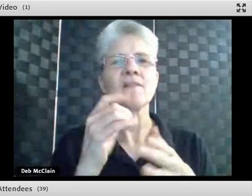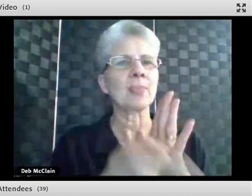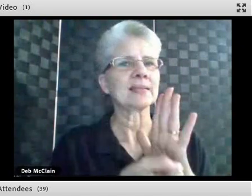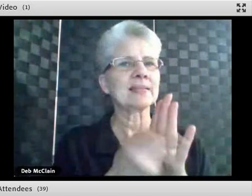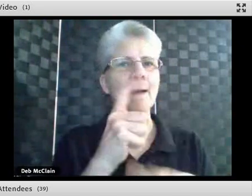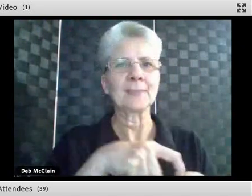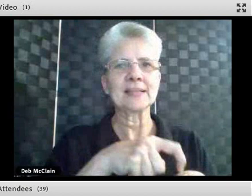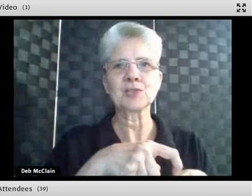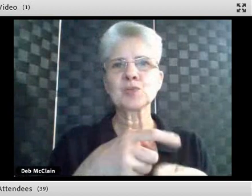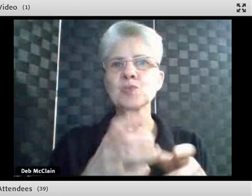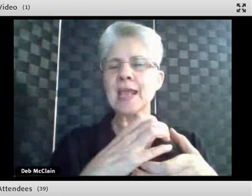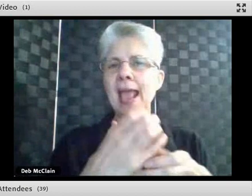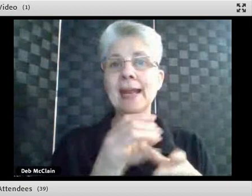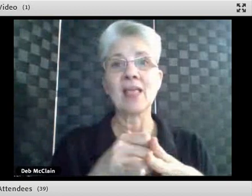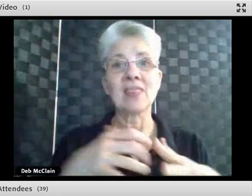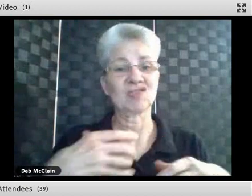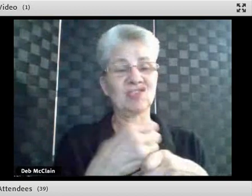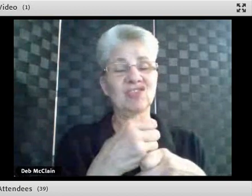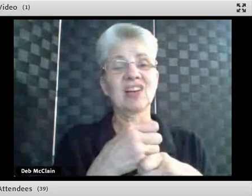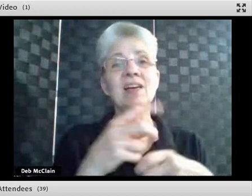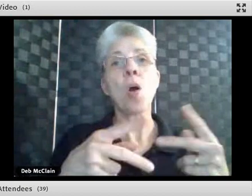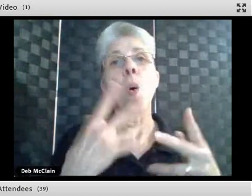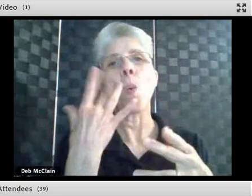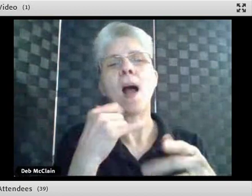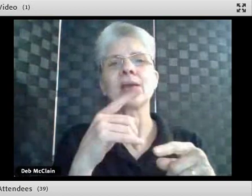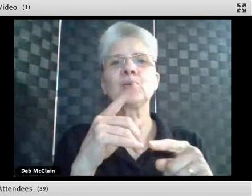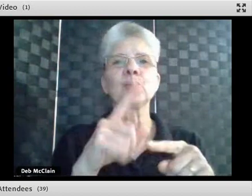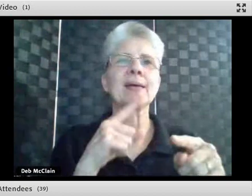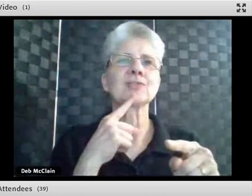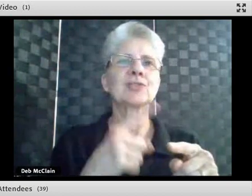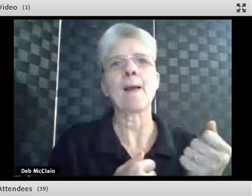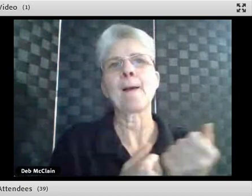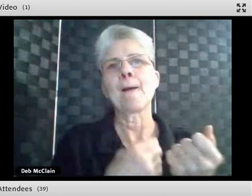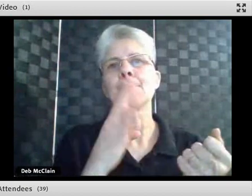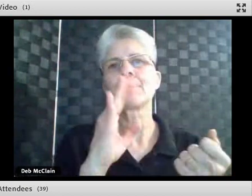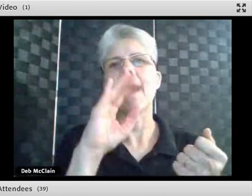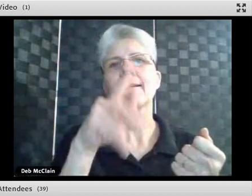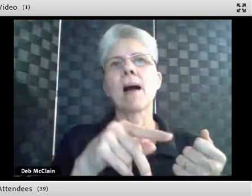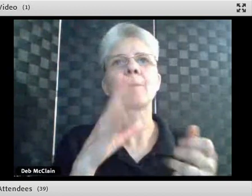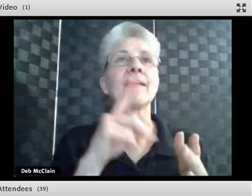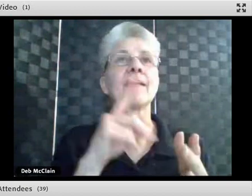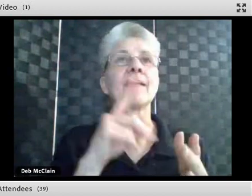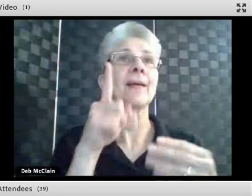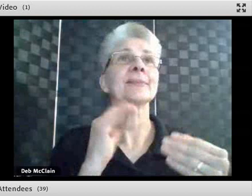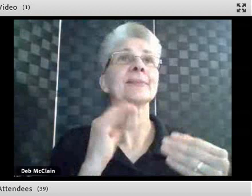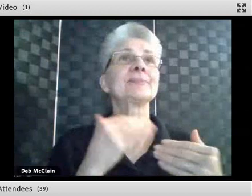And that, in a nutshell, if kind of why you can't simply back it up and never think about it ever again.